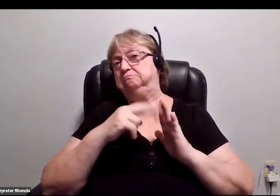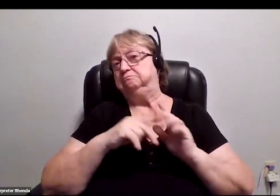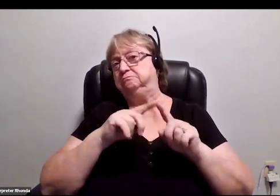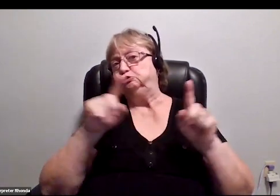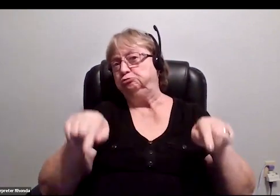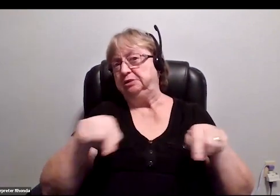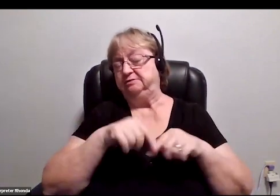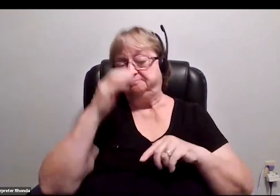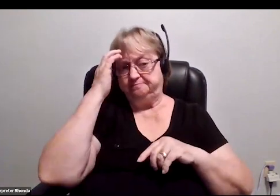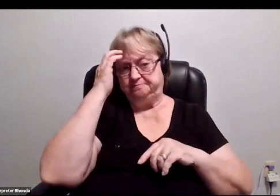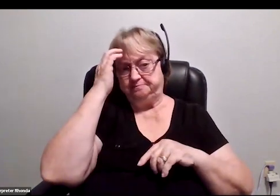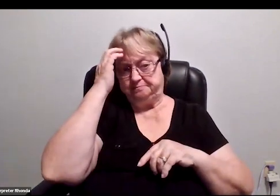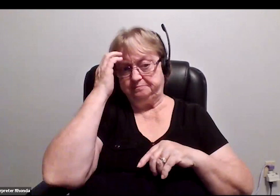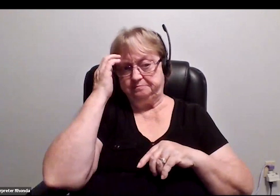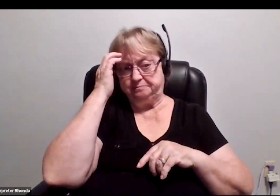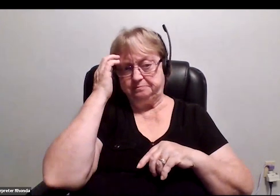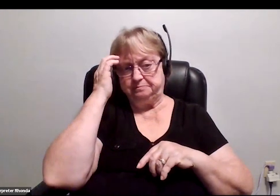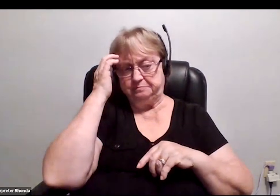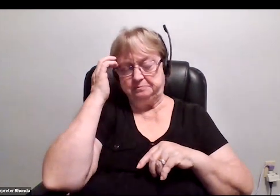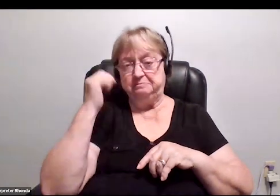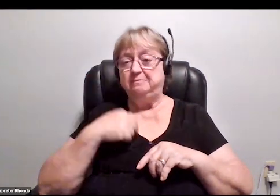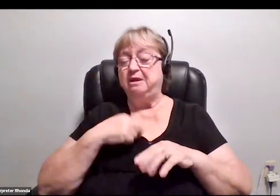I used iMovie's available keyboard shortcuts